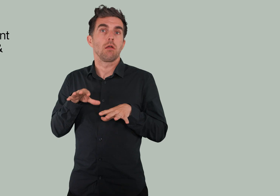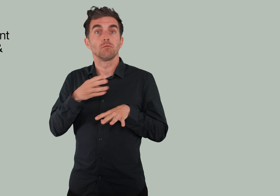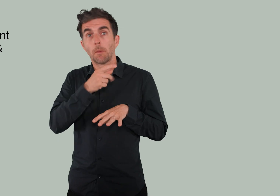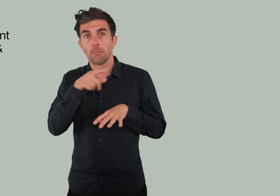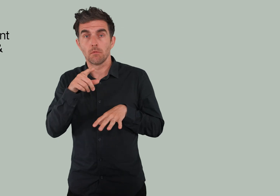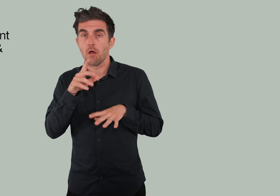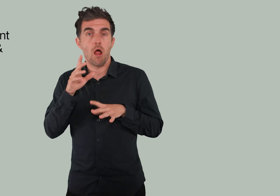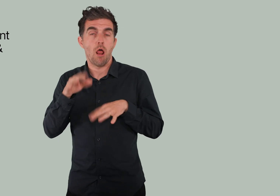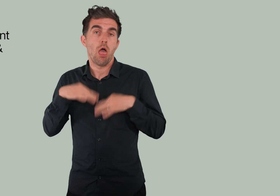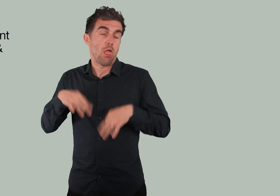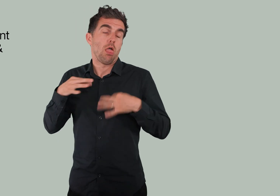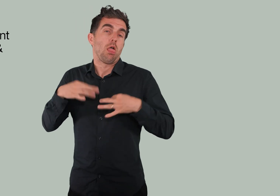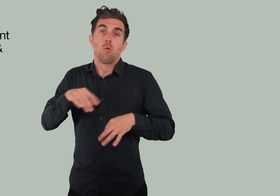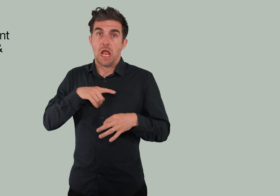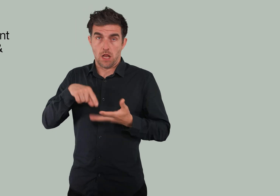for some customers which can lead to further delays in